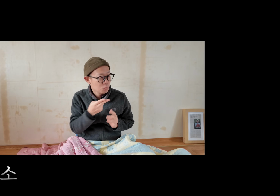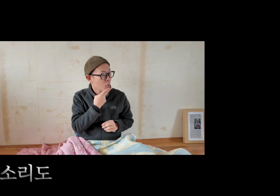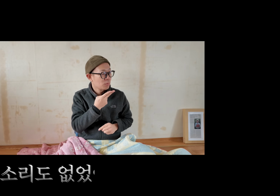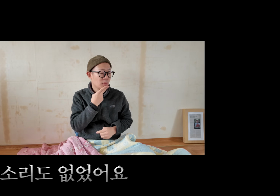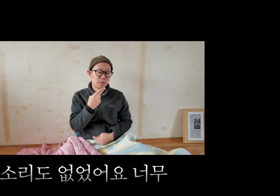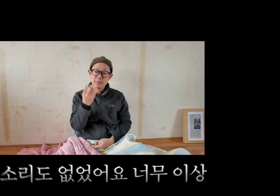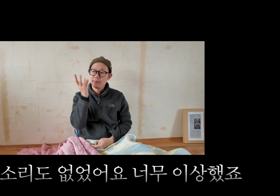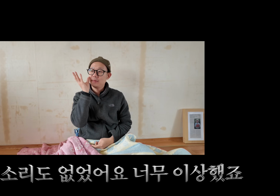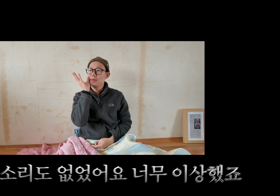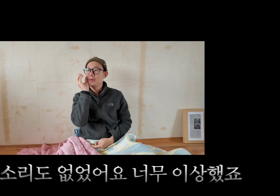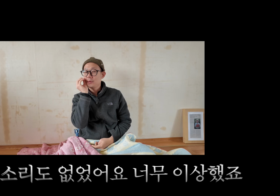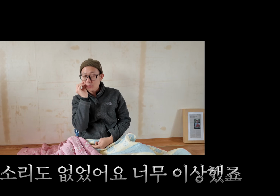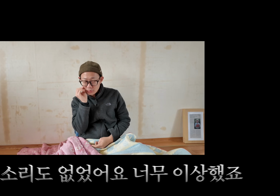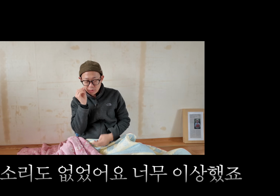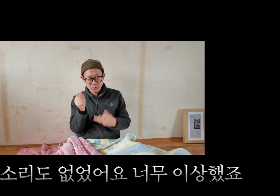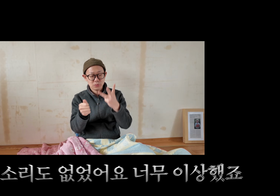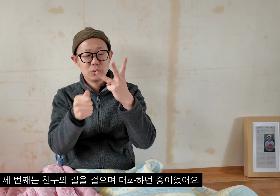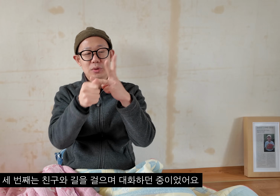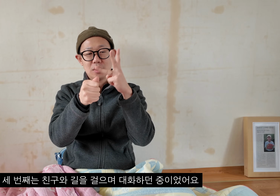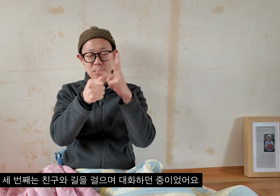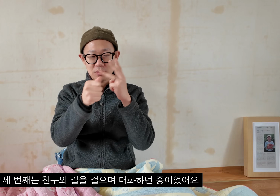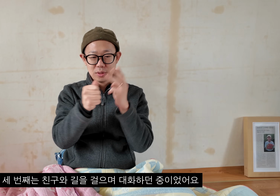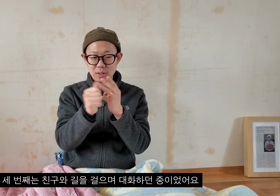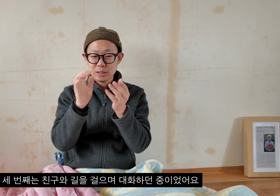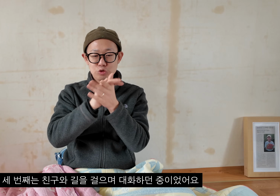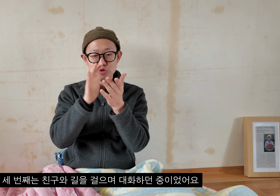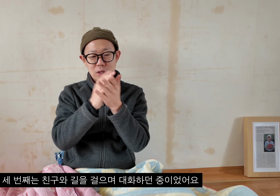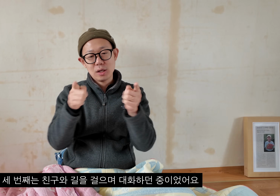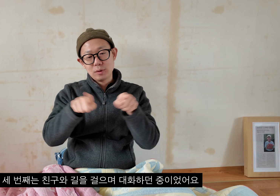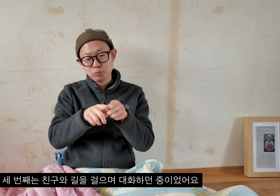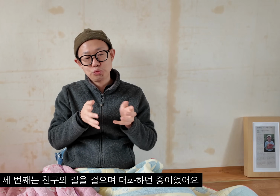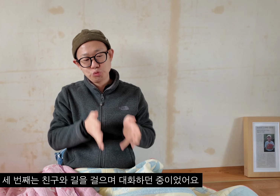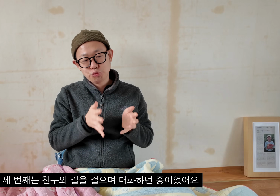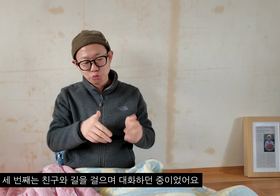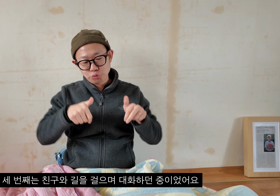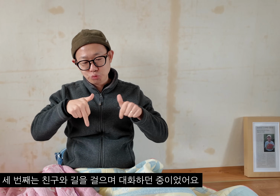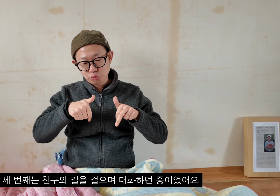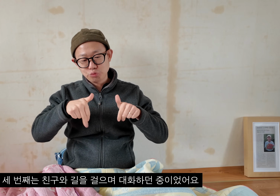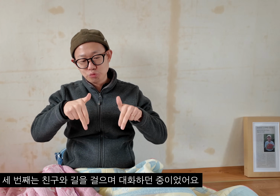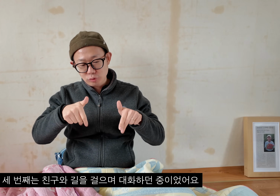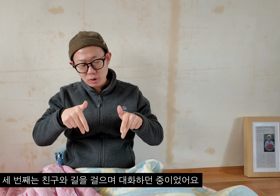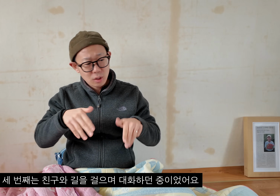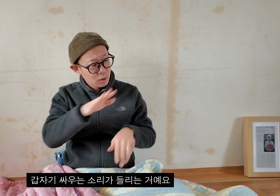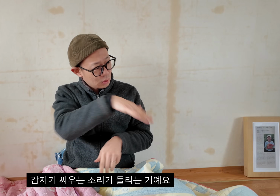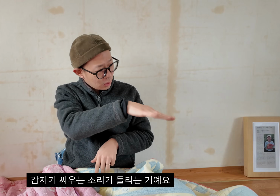nothing. It was bizarre. Third—while walking with a friend,